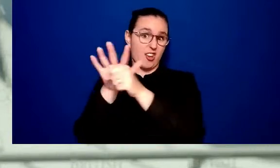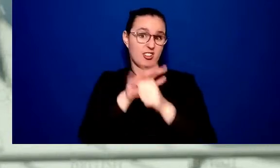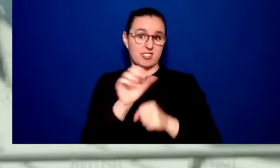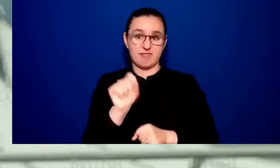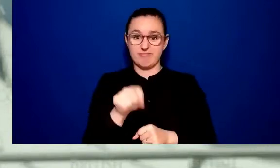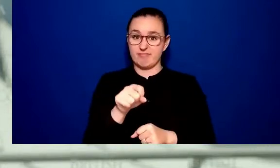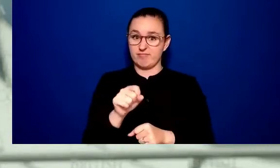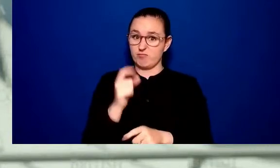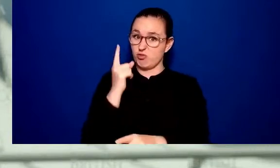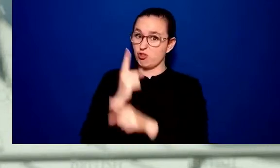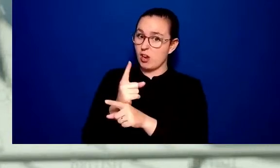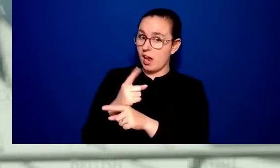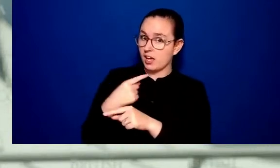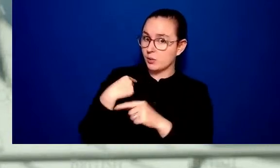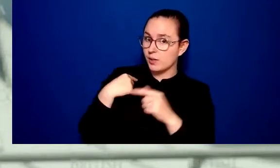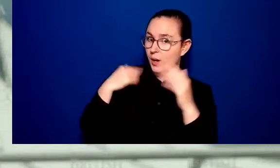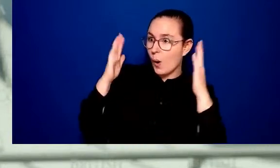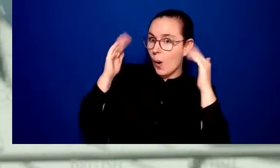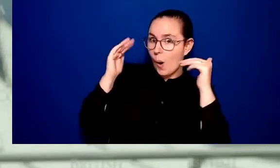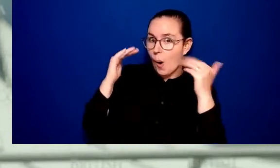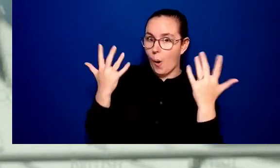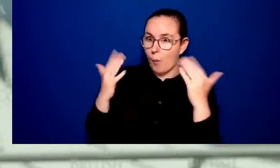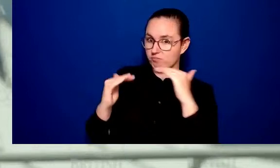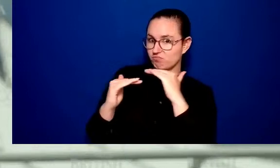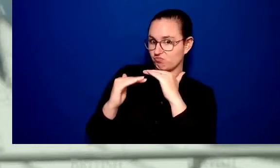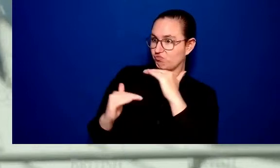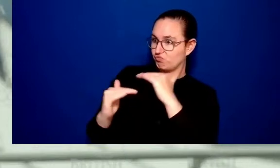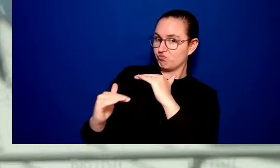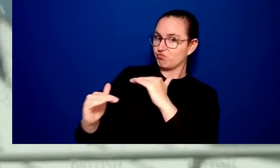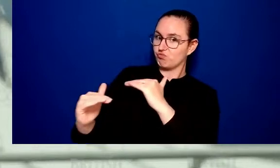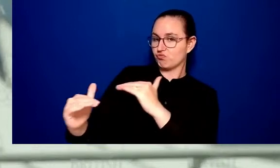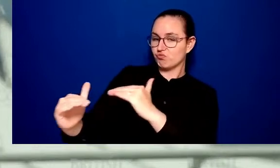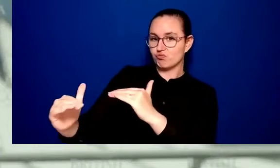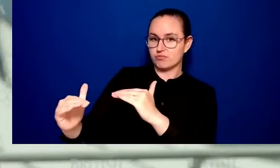some, um, you know that that we're looking at that in a more